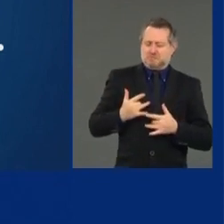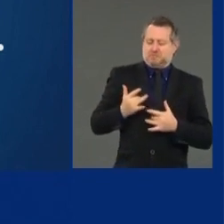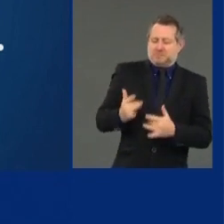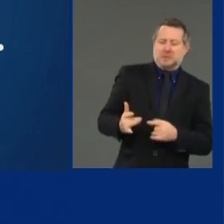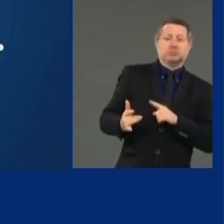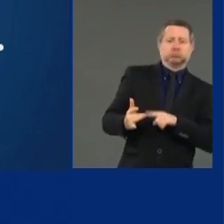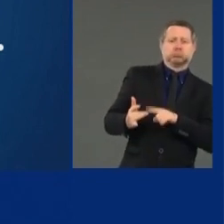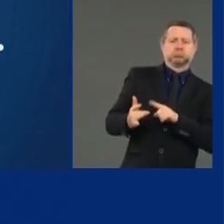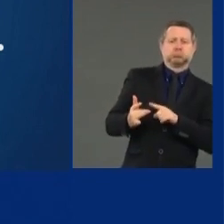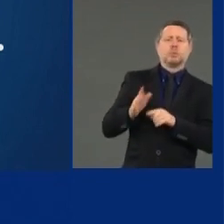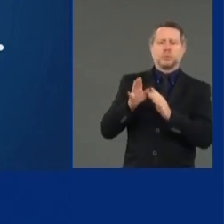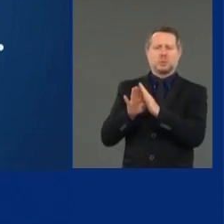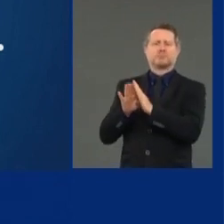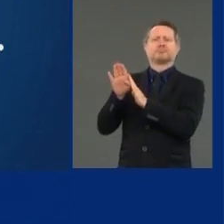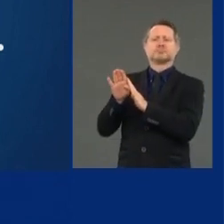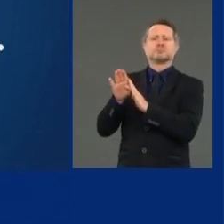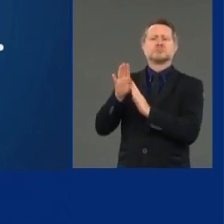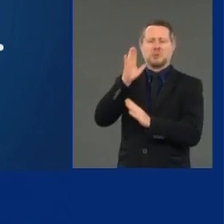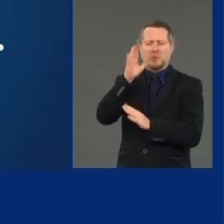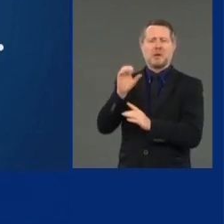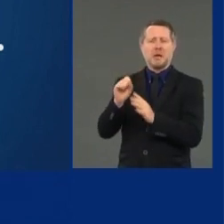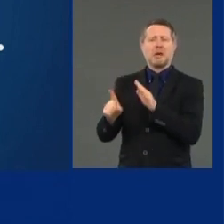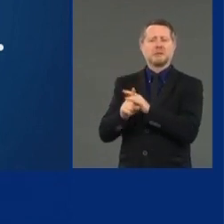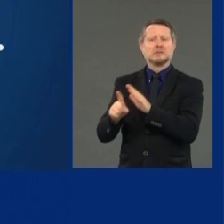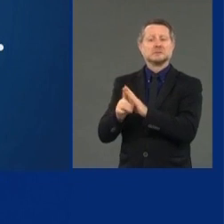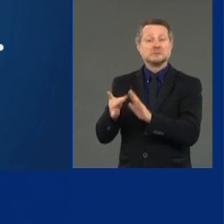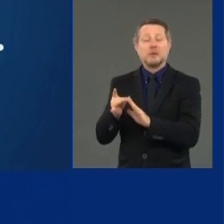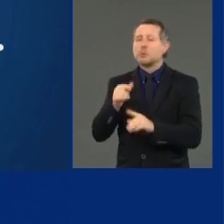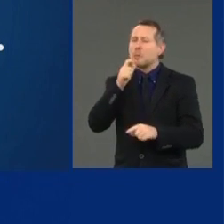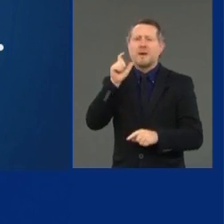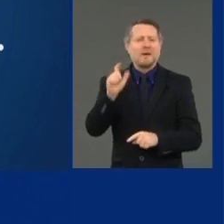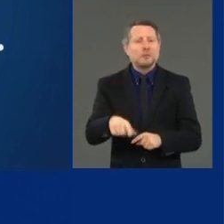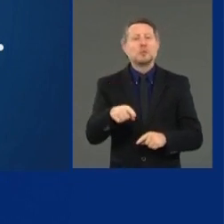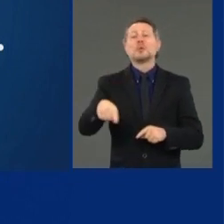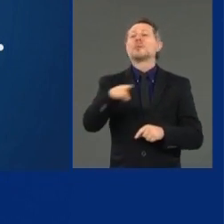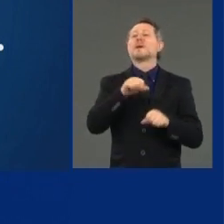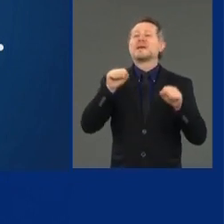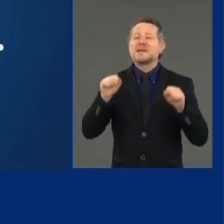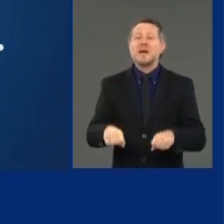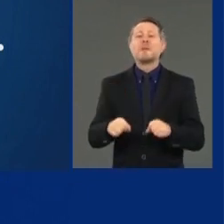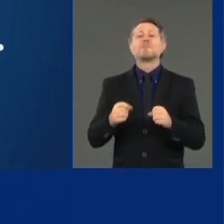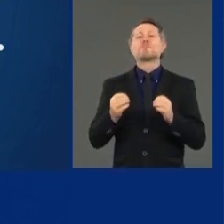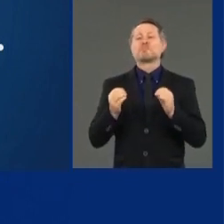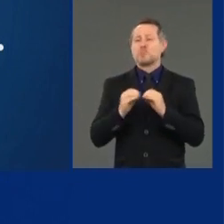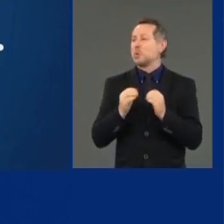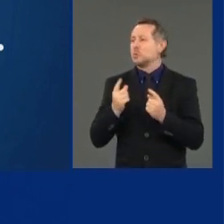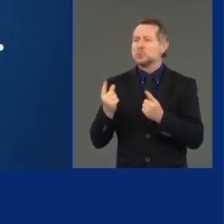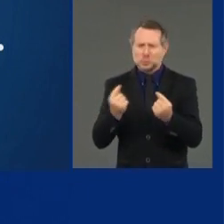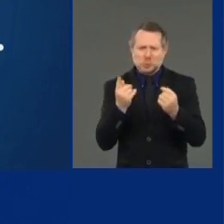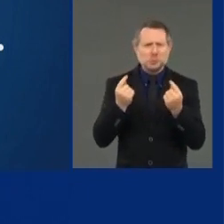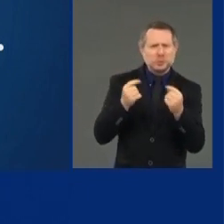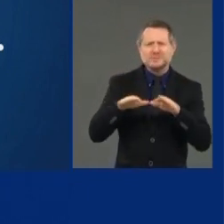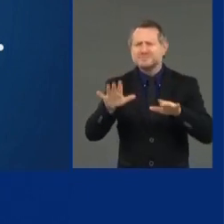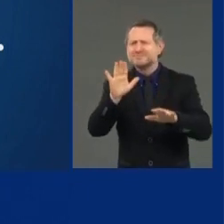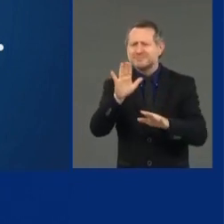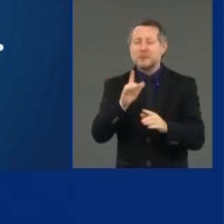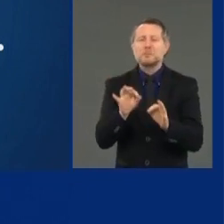CASES. IT TENDS TO BE TRUE BUT IT DOESN'T HAVE TO BE TRUE.